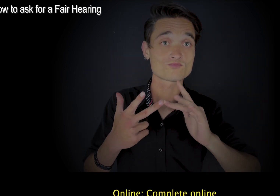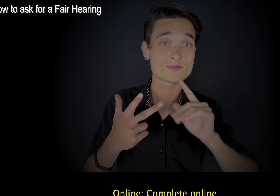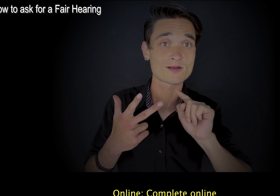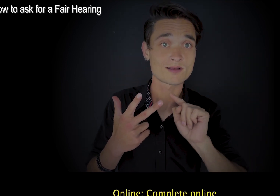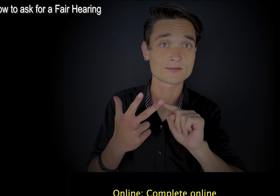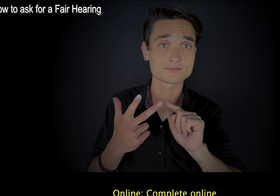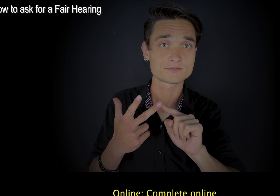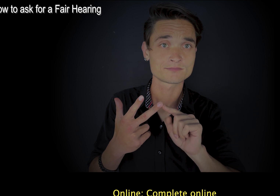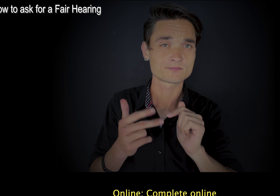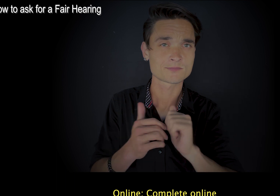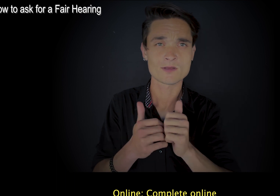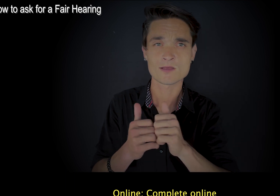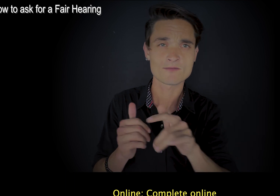Online: Complete online